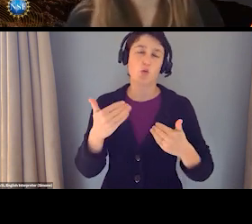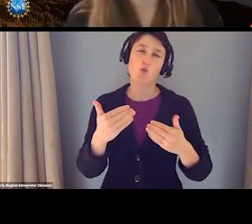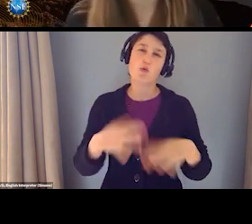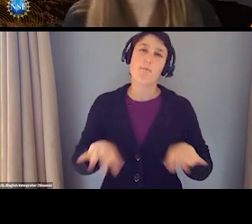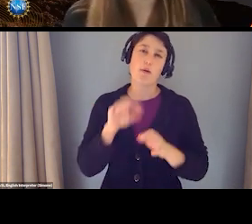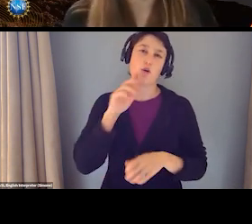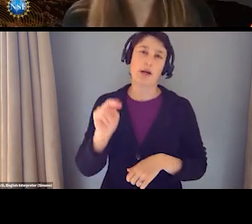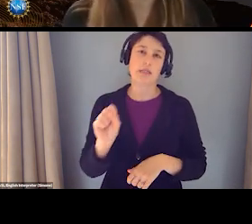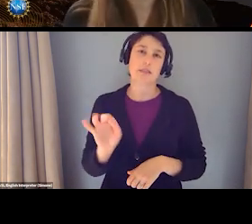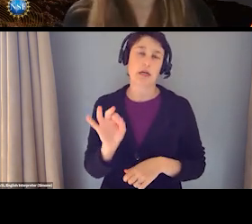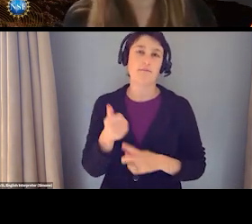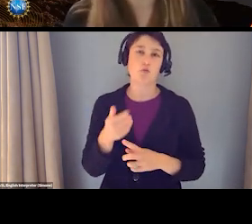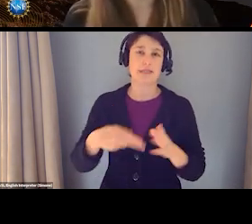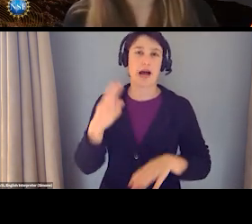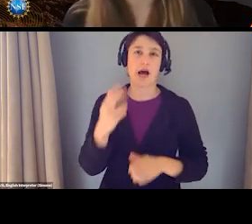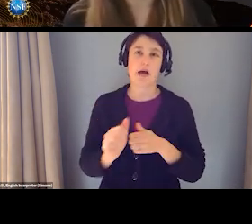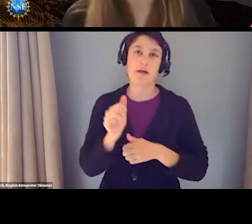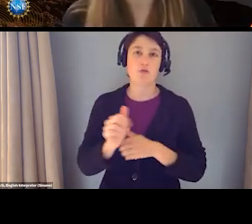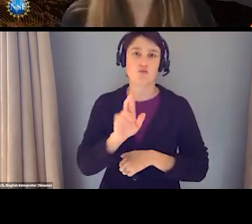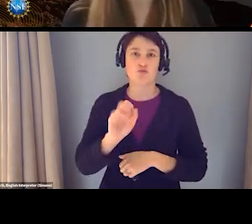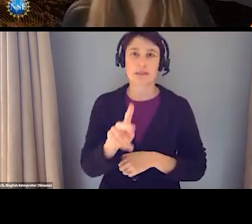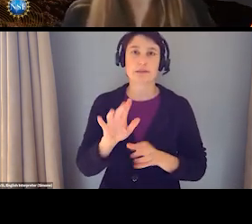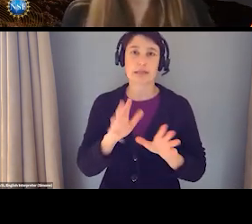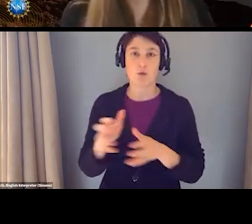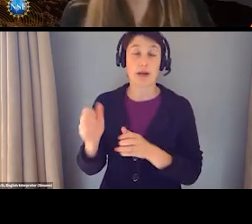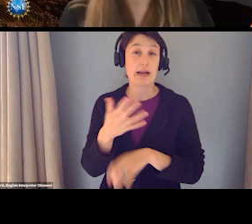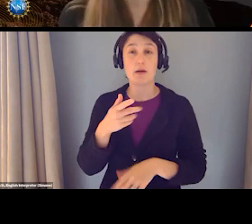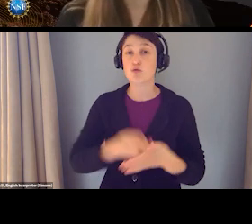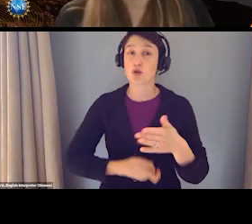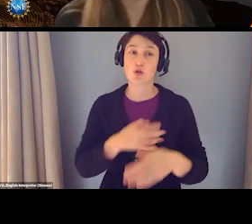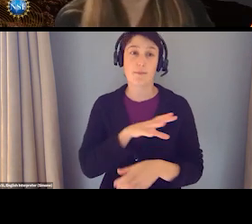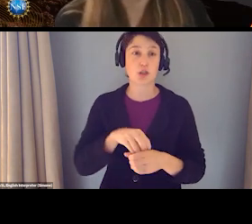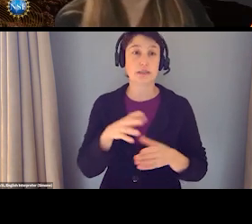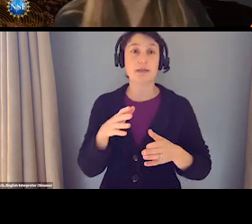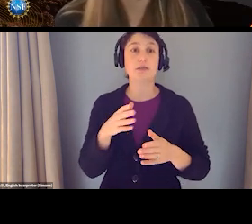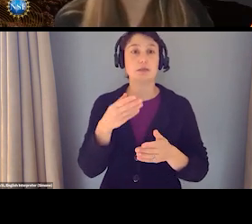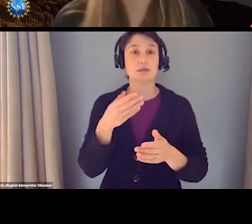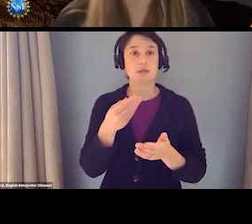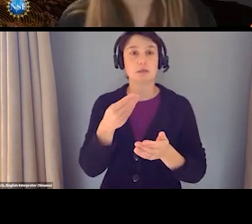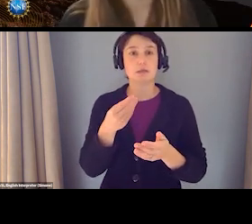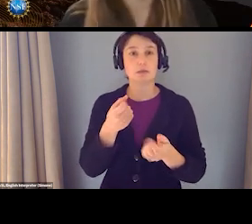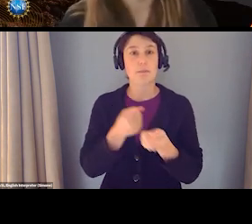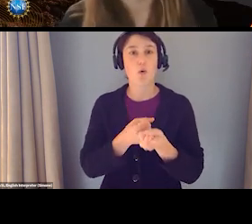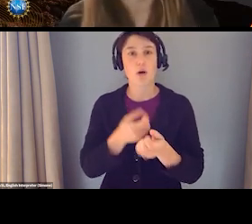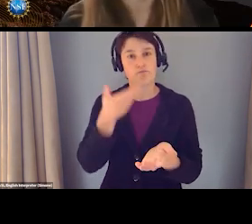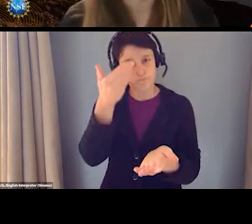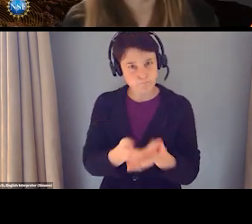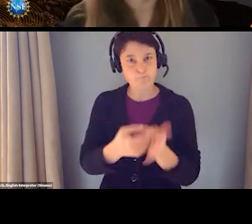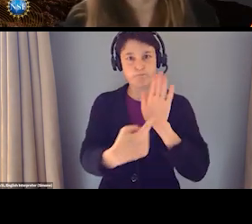Please make sure anything you charge to participant support is well documented. If you are buying something for a group, make sure to take attendance of who is in that group,